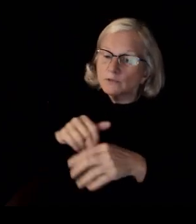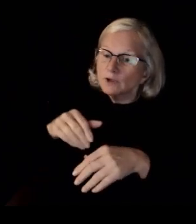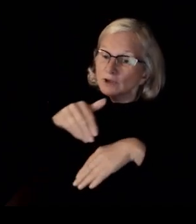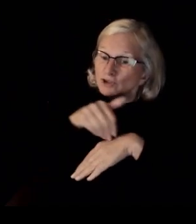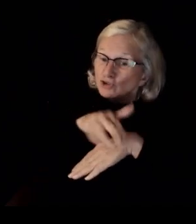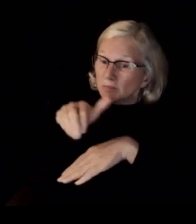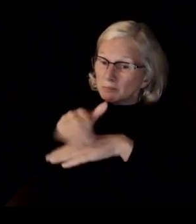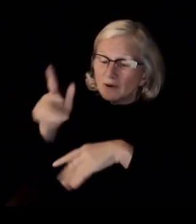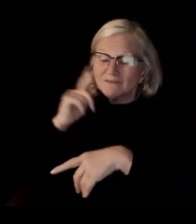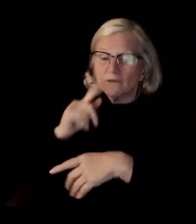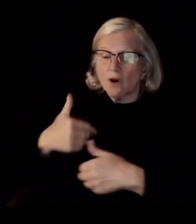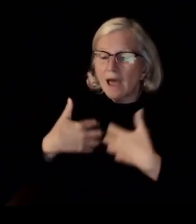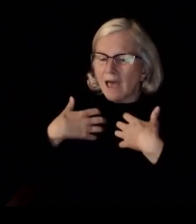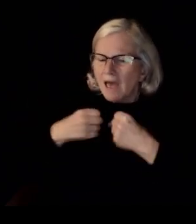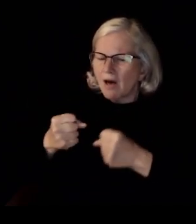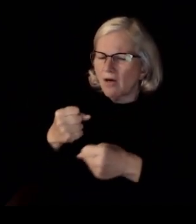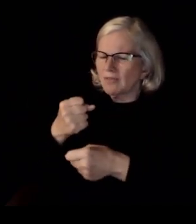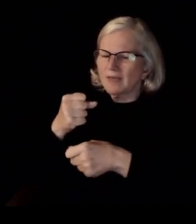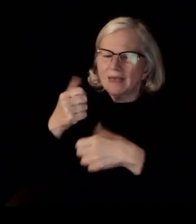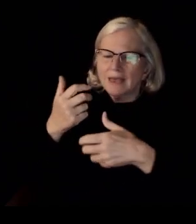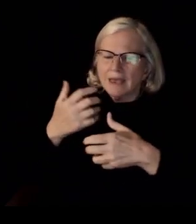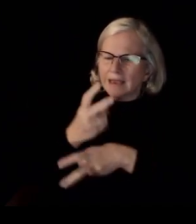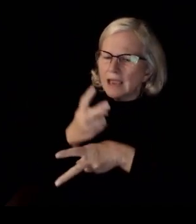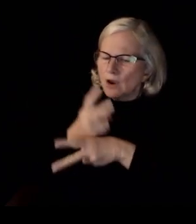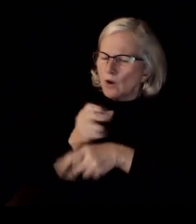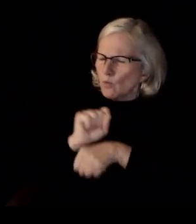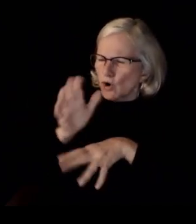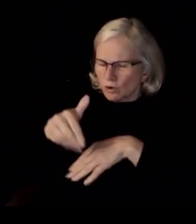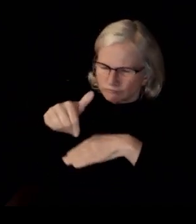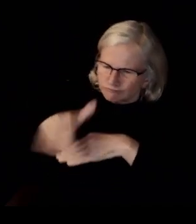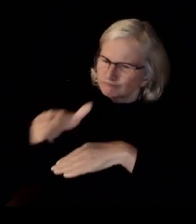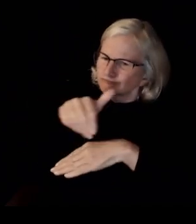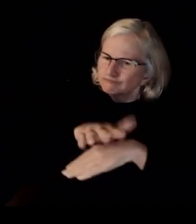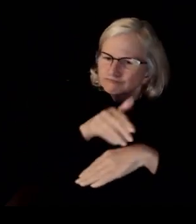The situation is still very challenging and there continues to be national and international